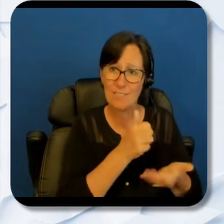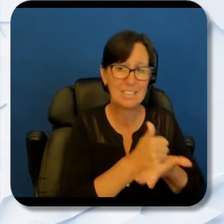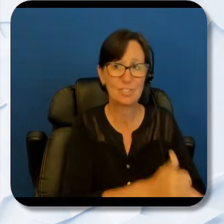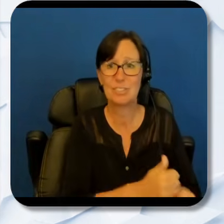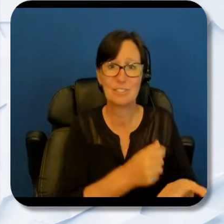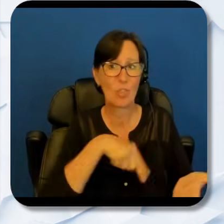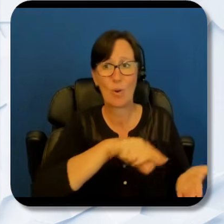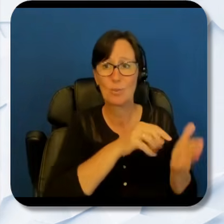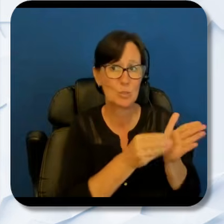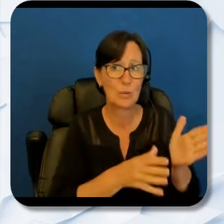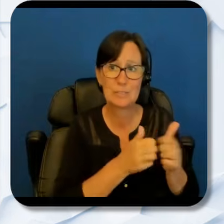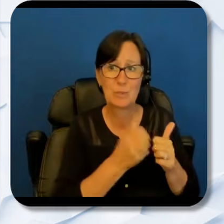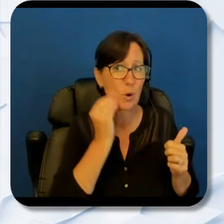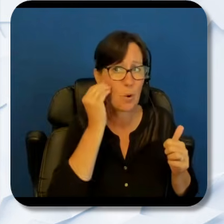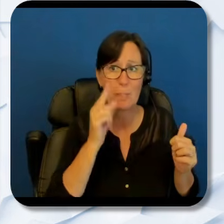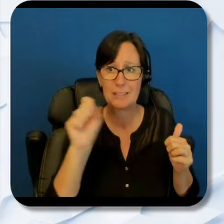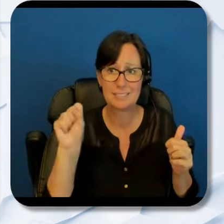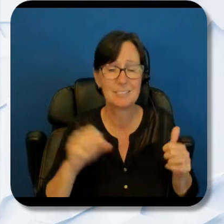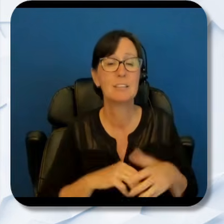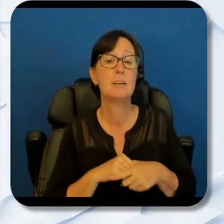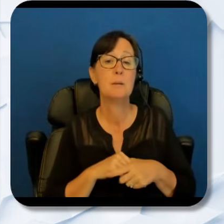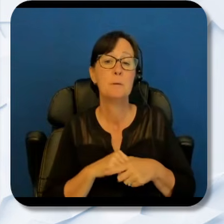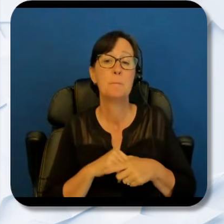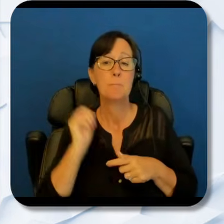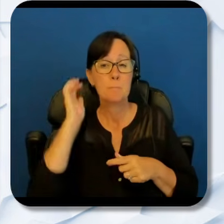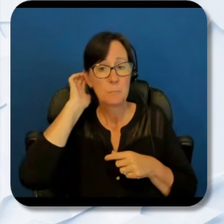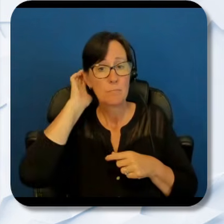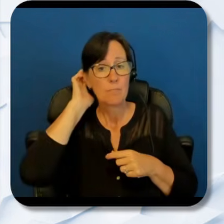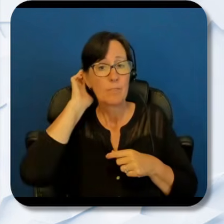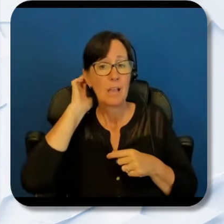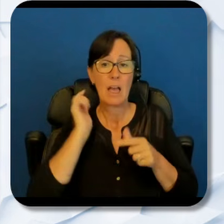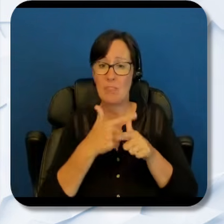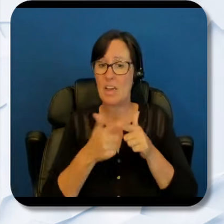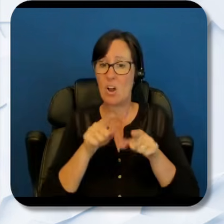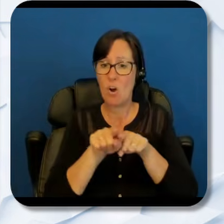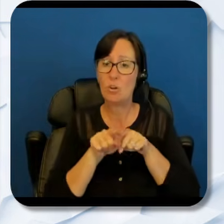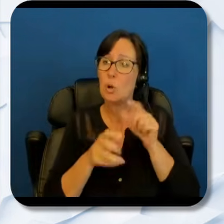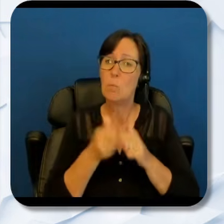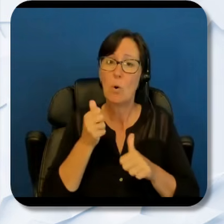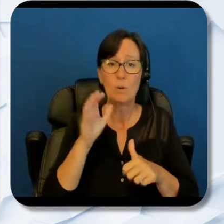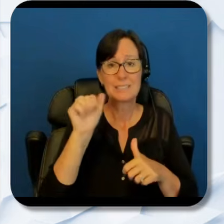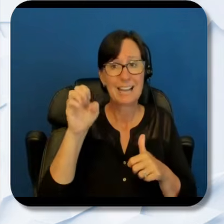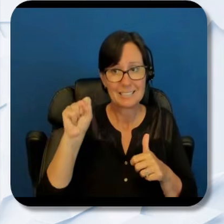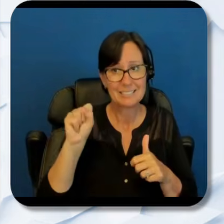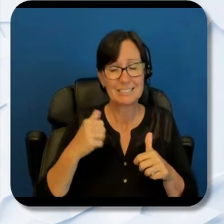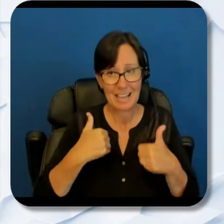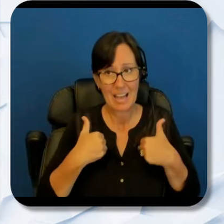And that additionally, we found that and generally almost all of the cases that did have these services listed,